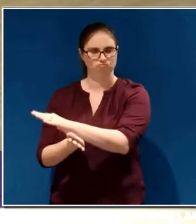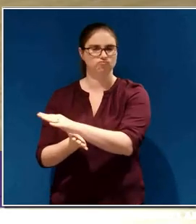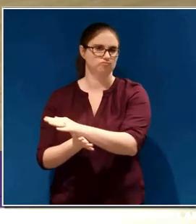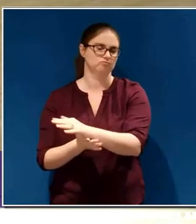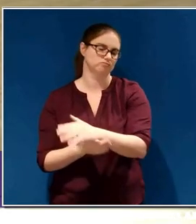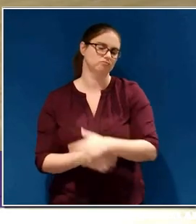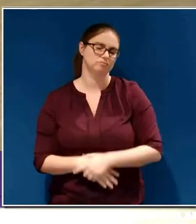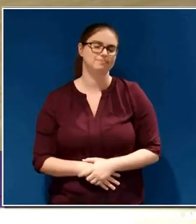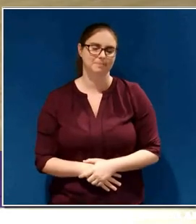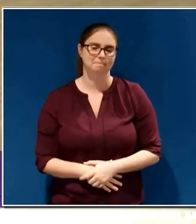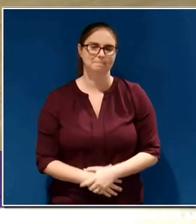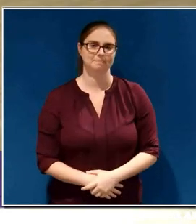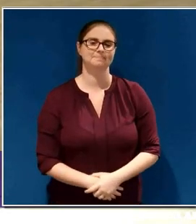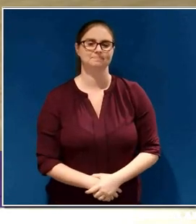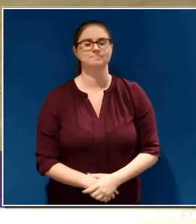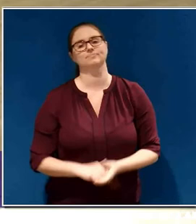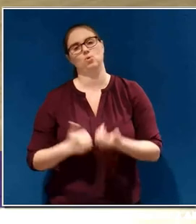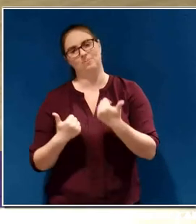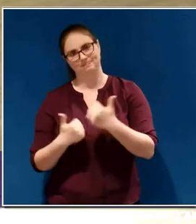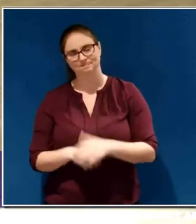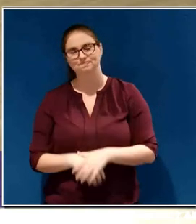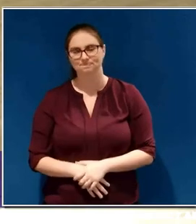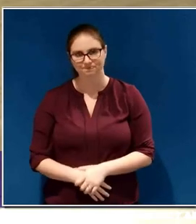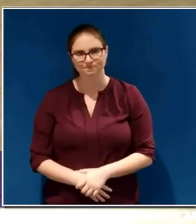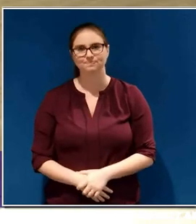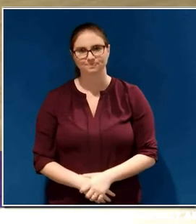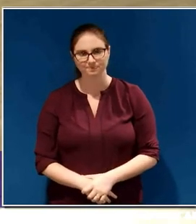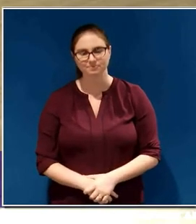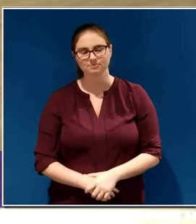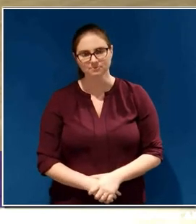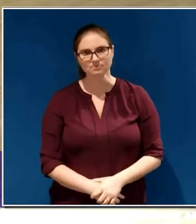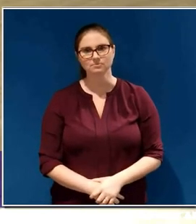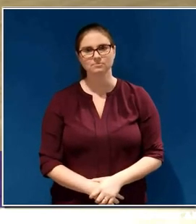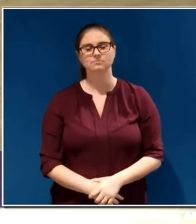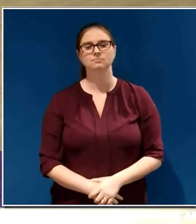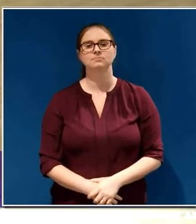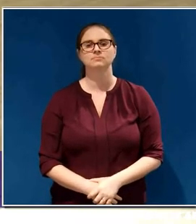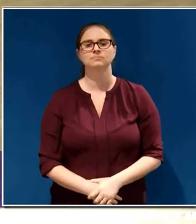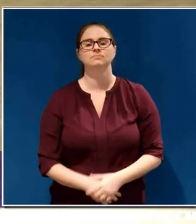You've undertaken research into the causes of micro-exclusions?